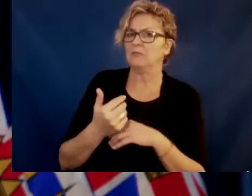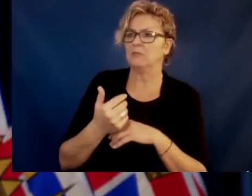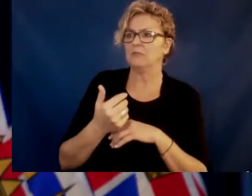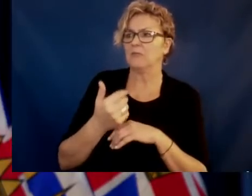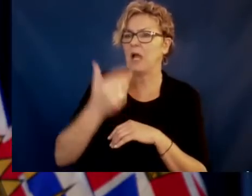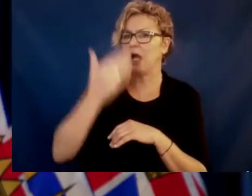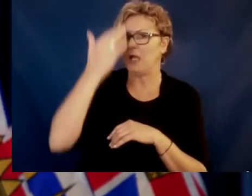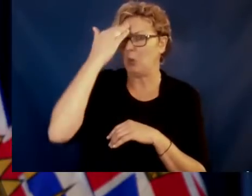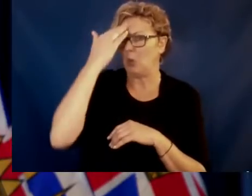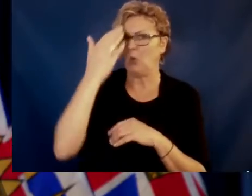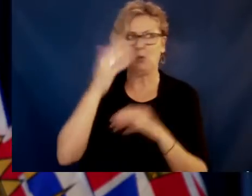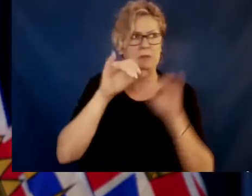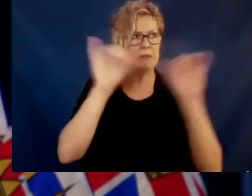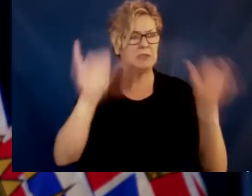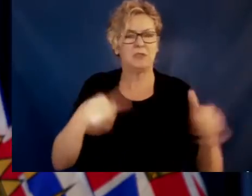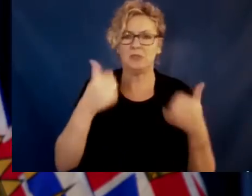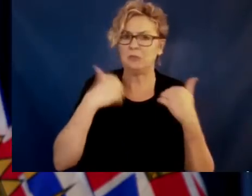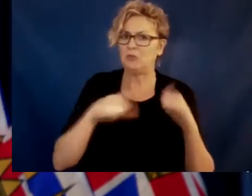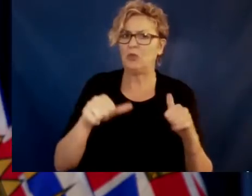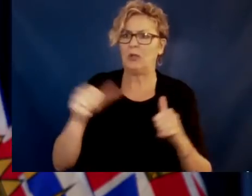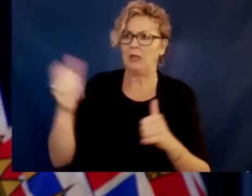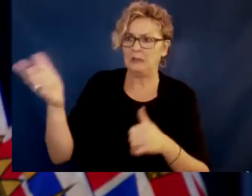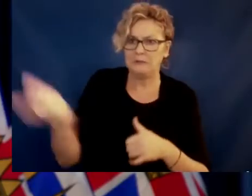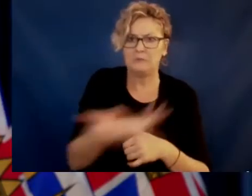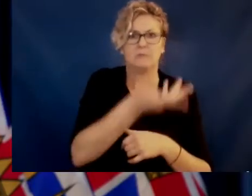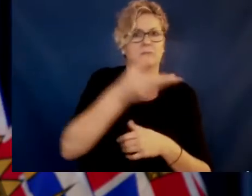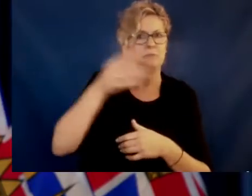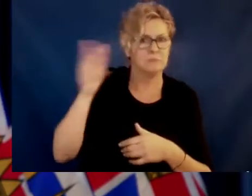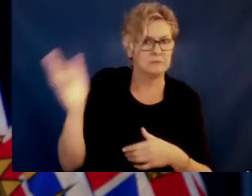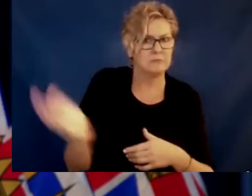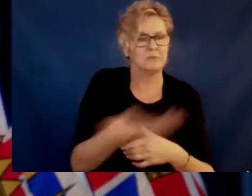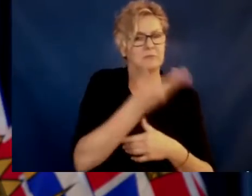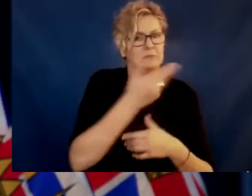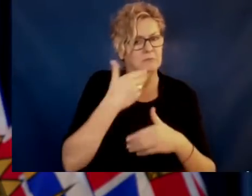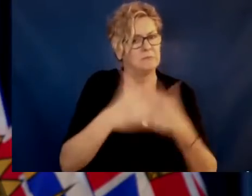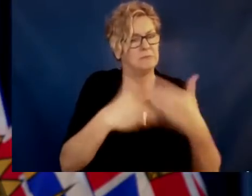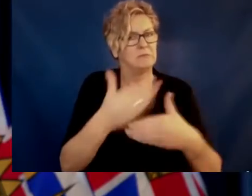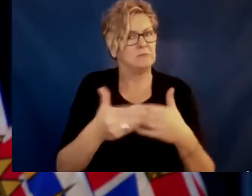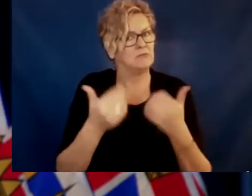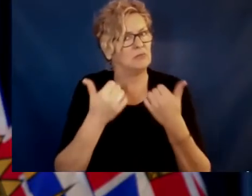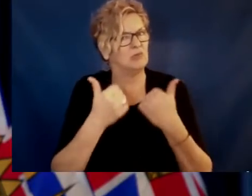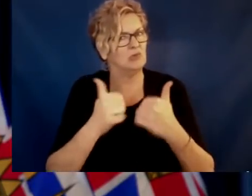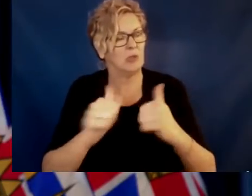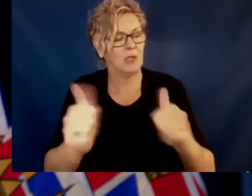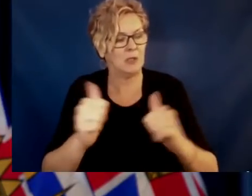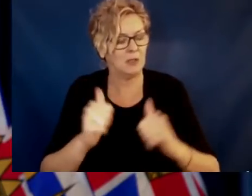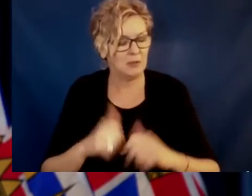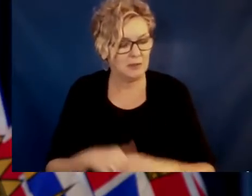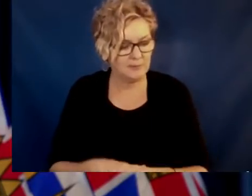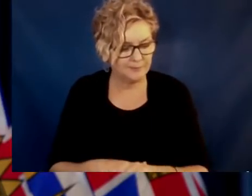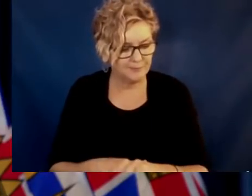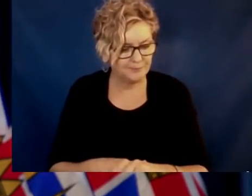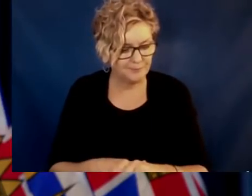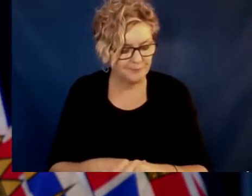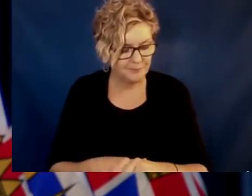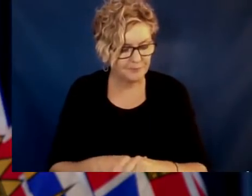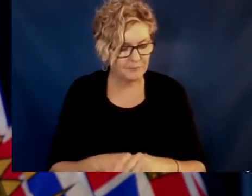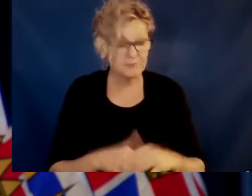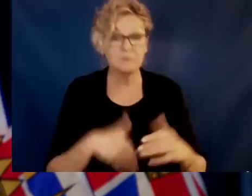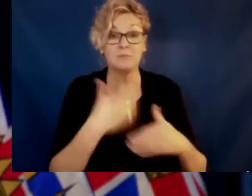plans, and WorkSafe BC does not enforce any COVID issues in relation to the RCMP, as